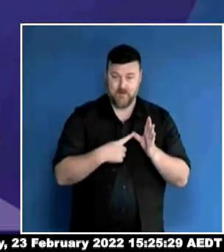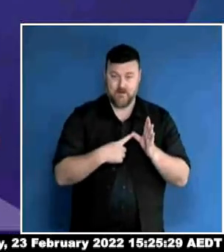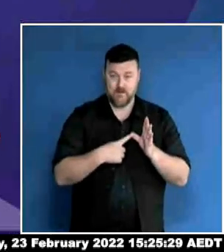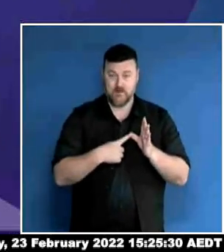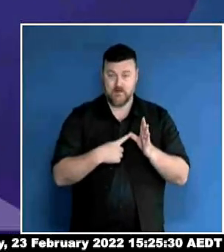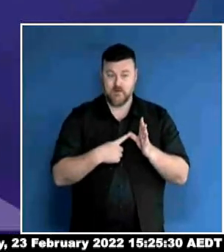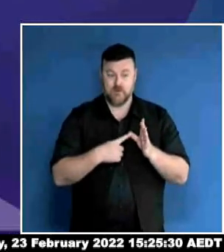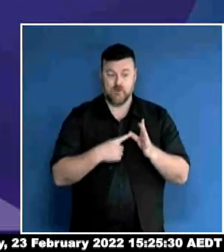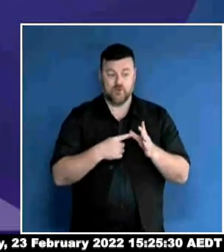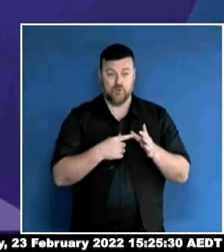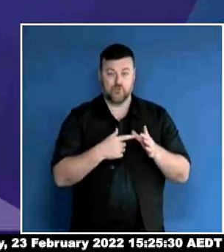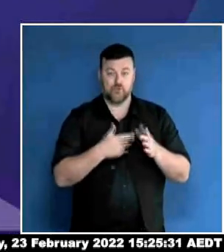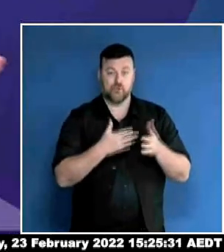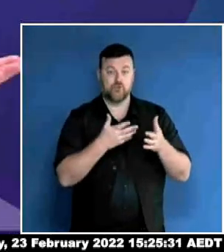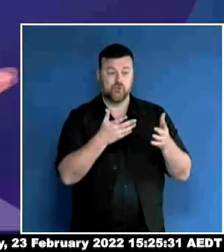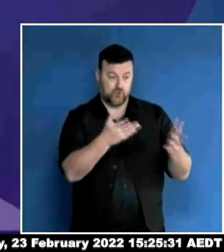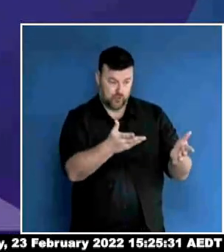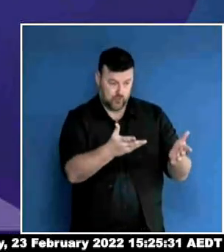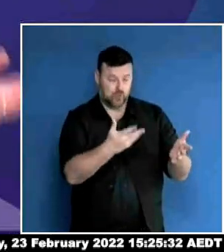as a witness which means you are free to go.